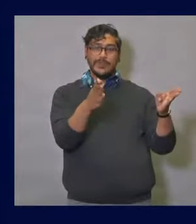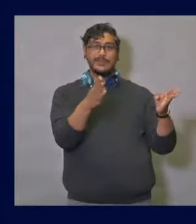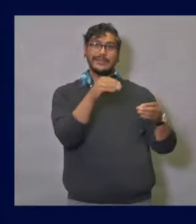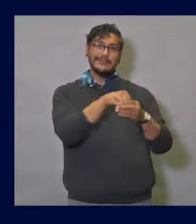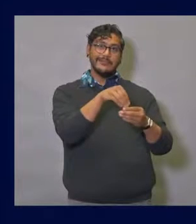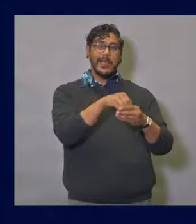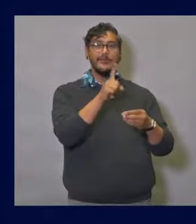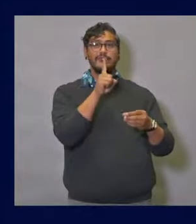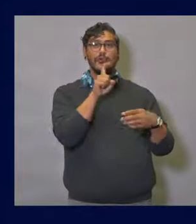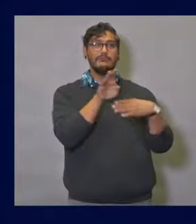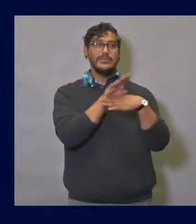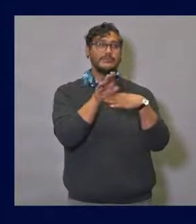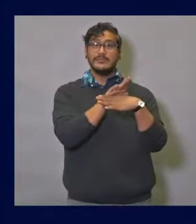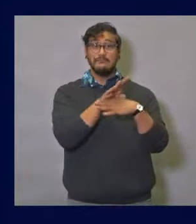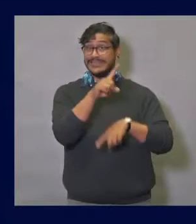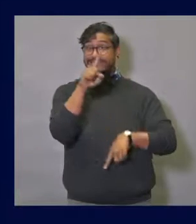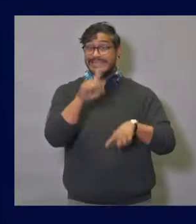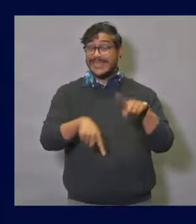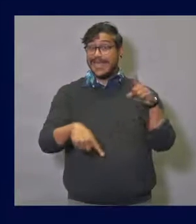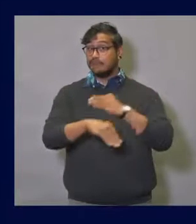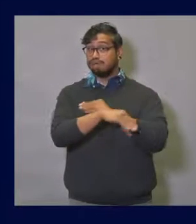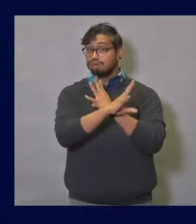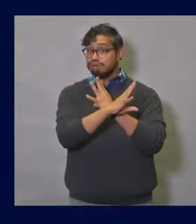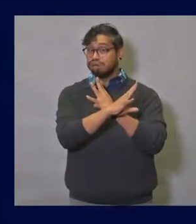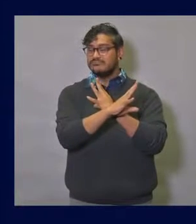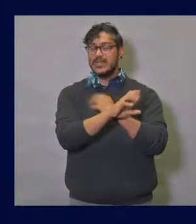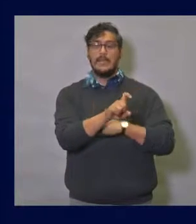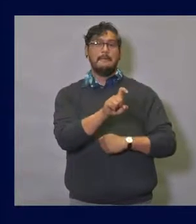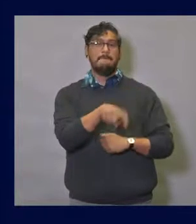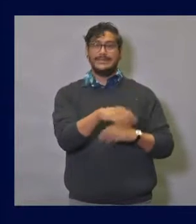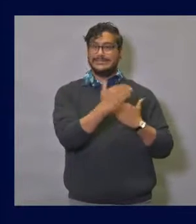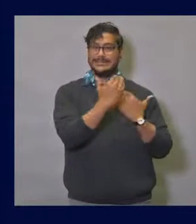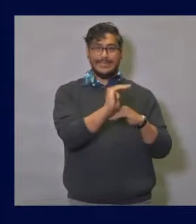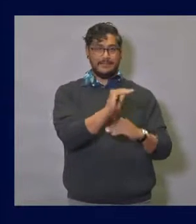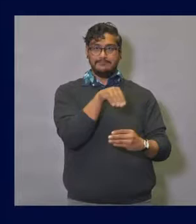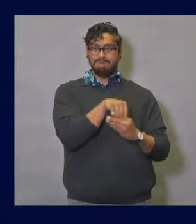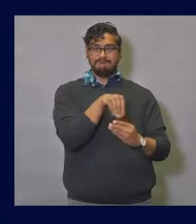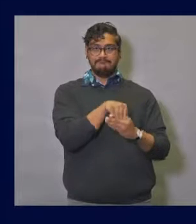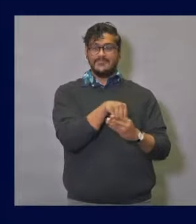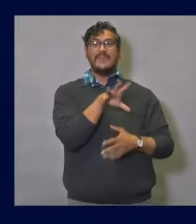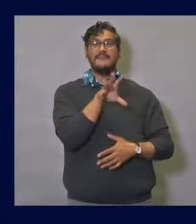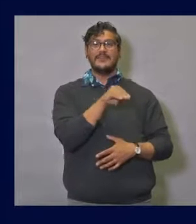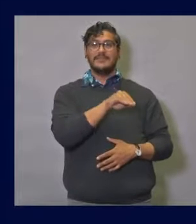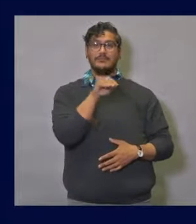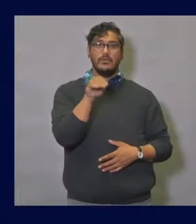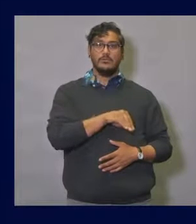BUSINESSES THAT MUST OPEN INDOORS FOR ESSENTIAL OPERATIONS